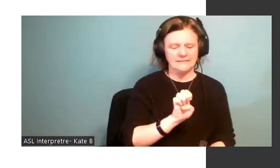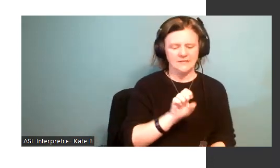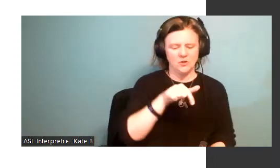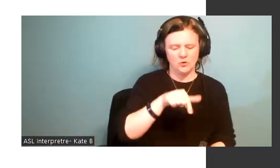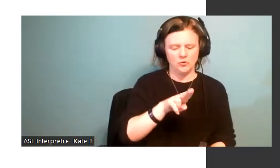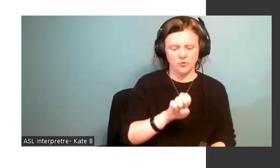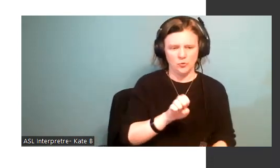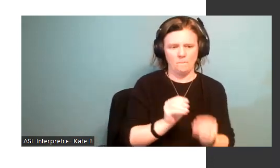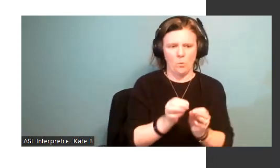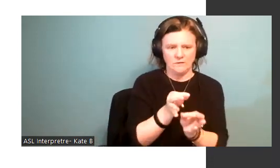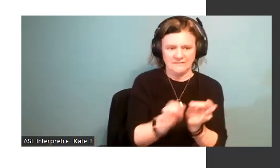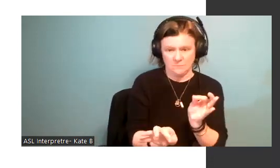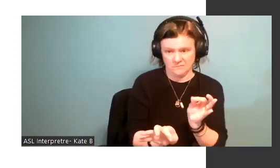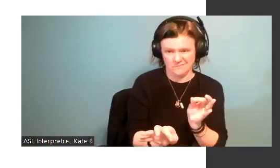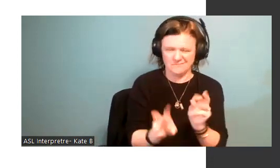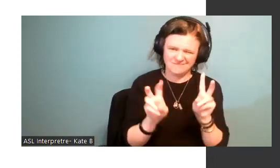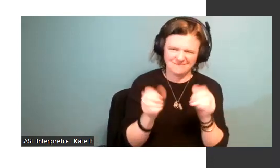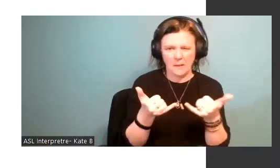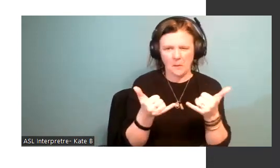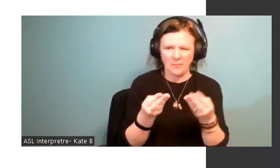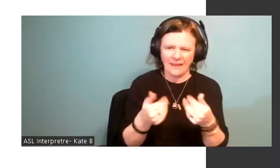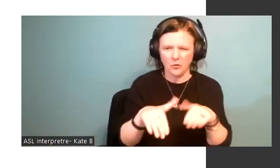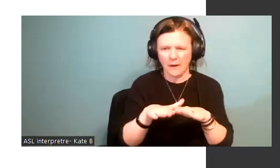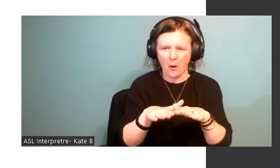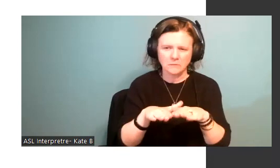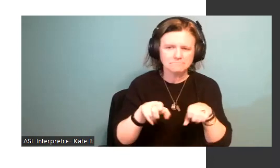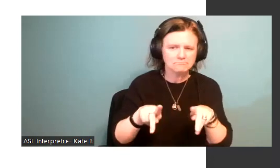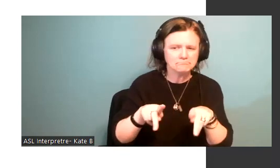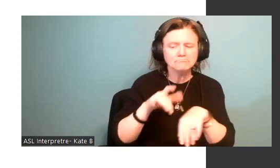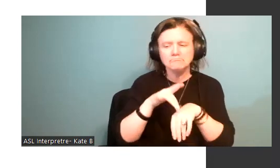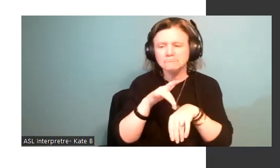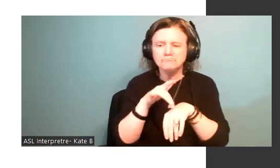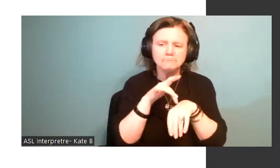ARIA, but there is a lot that is necessary for